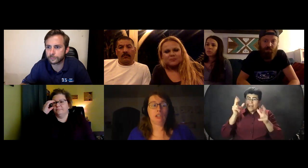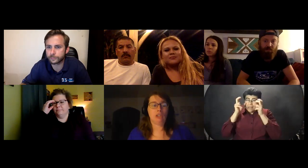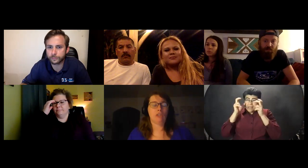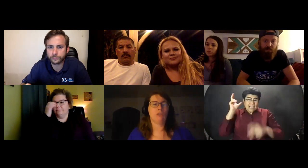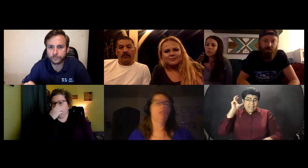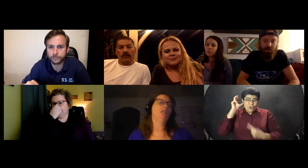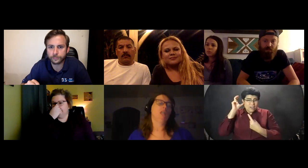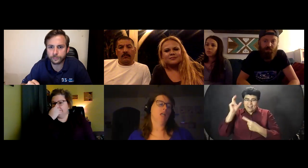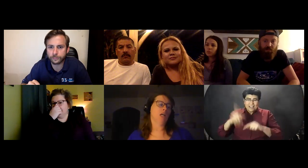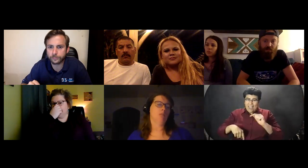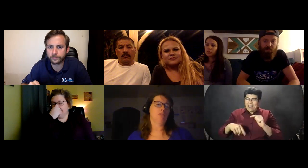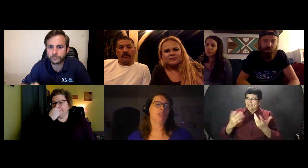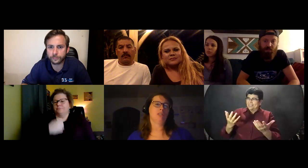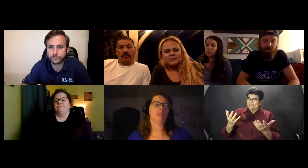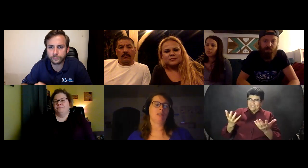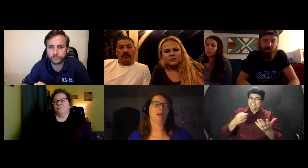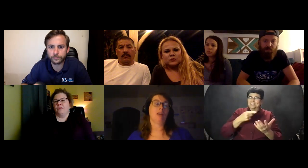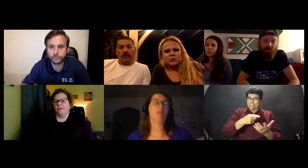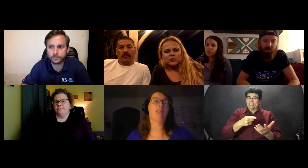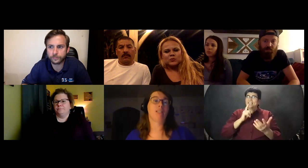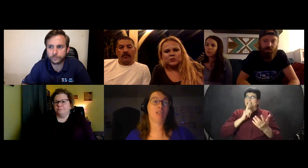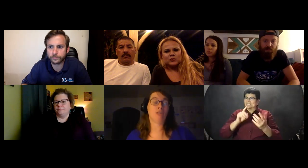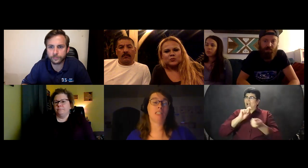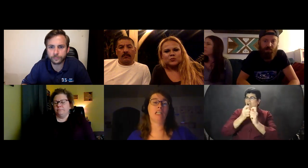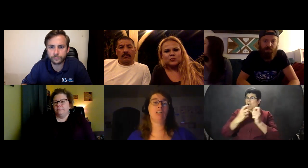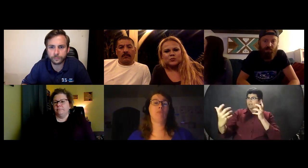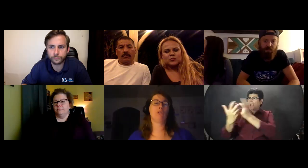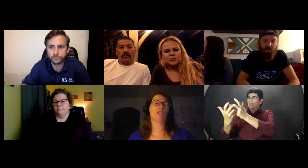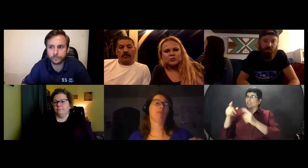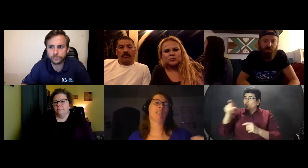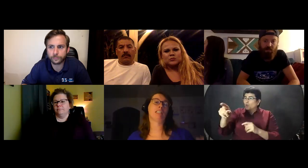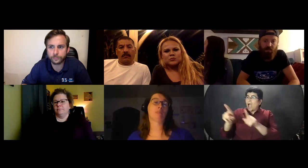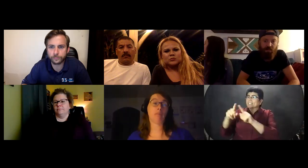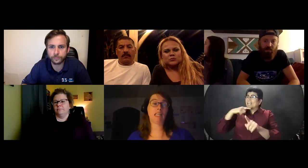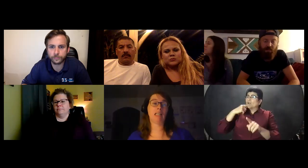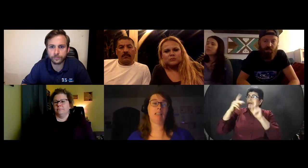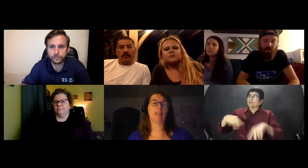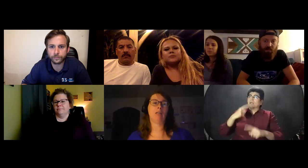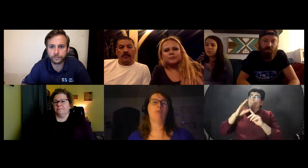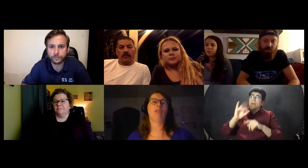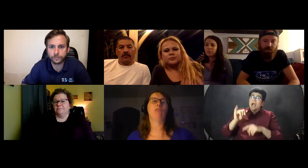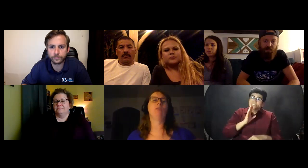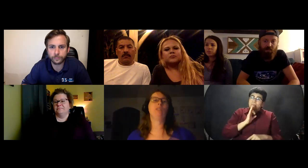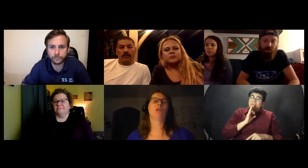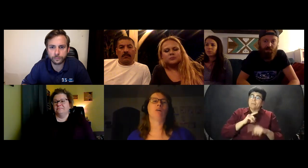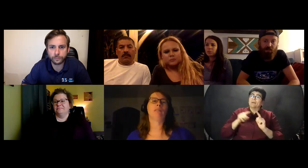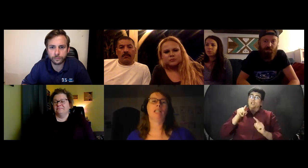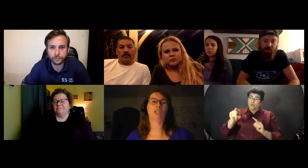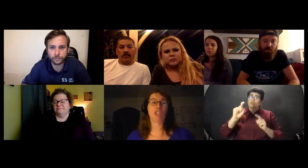you she's accommodating you as a hearing person by